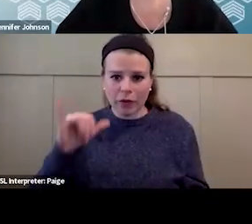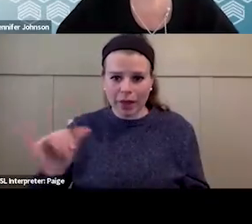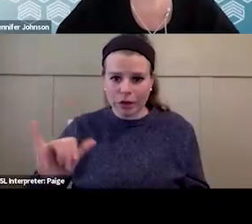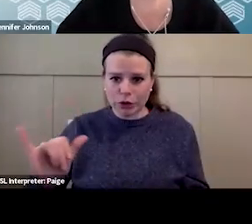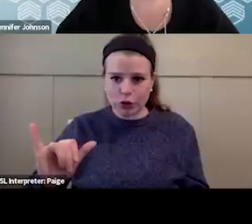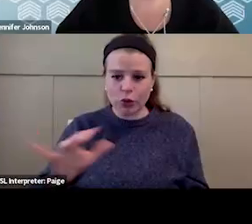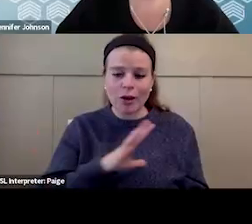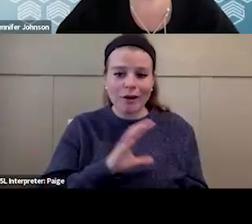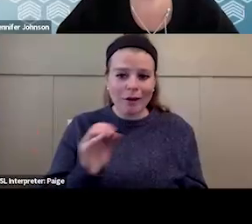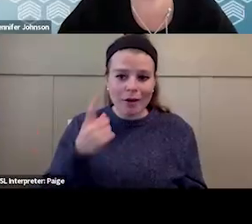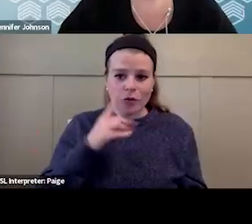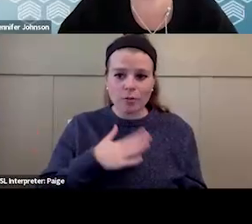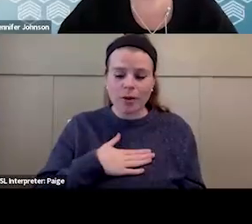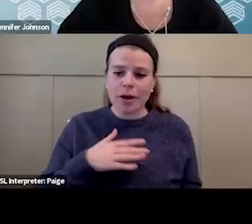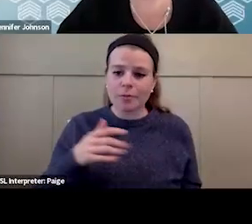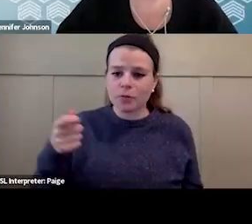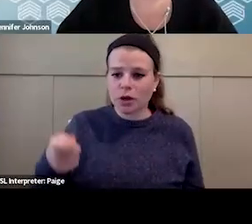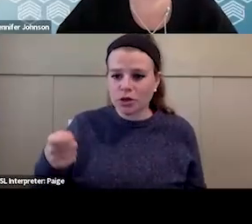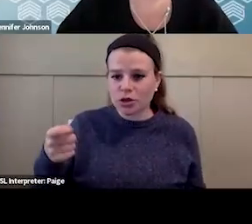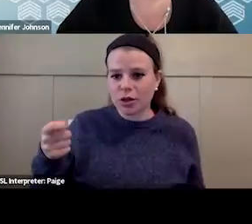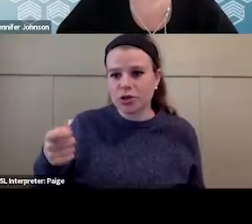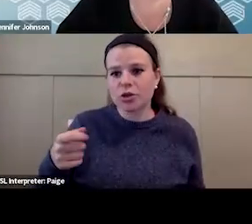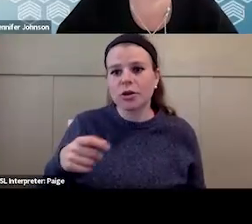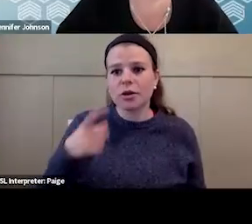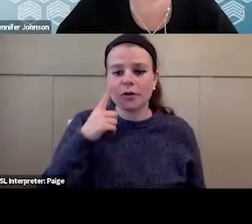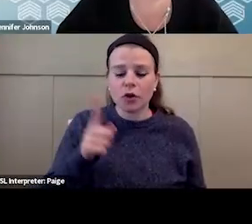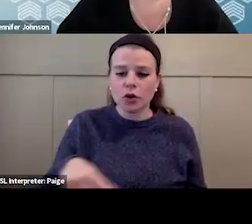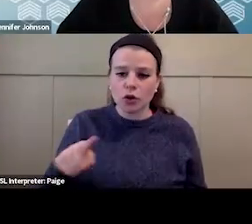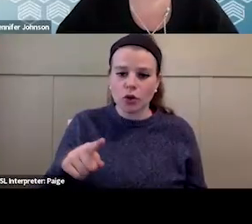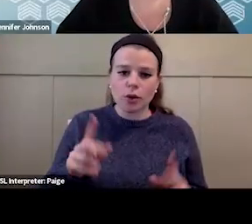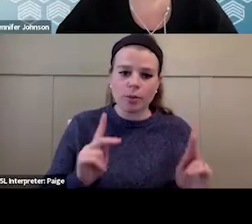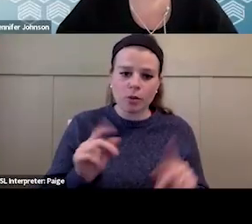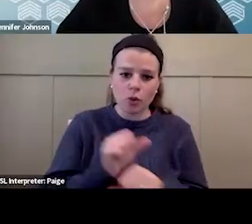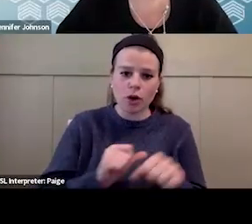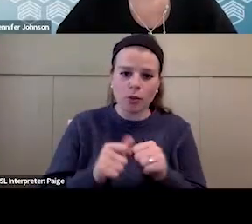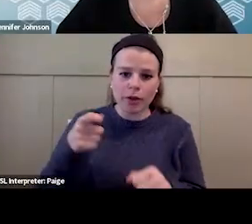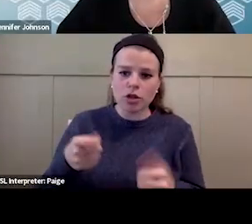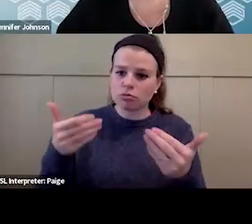And, um, for my judges, it's there. And for those of you who work with judges, um, print it out and provide a copy.